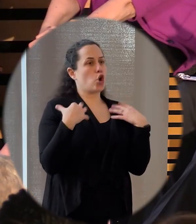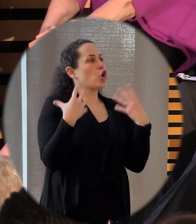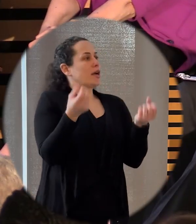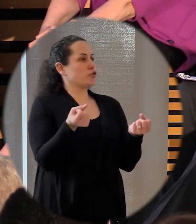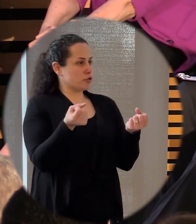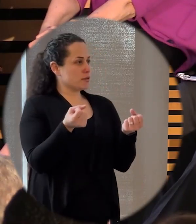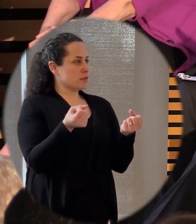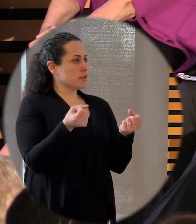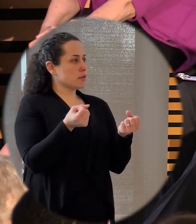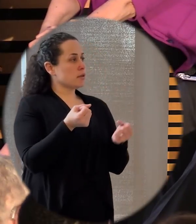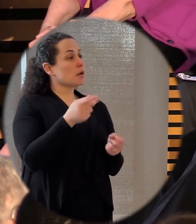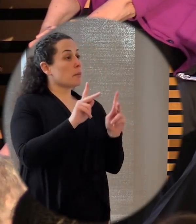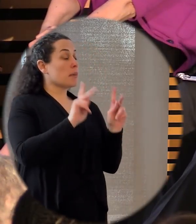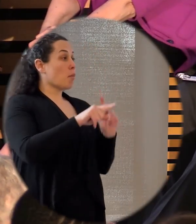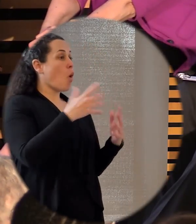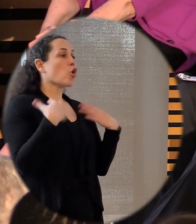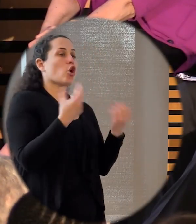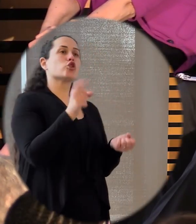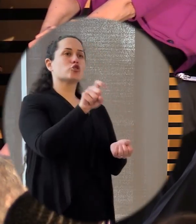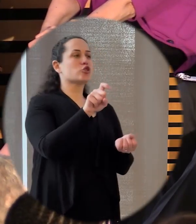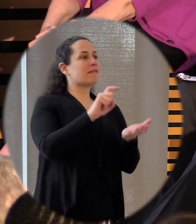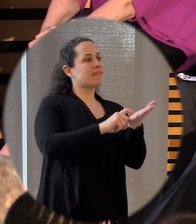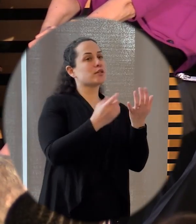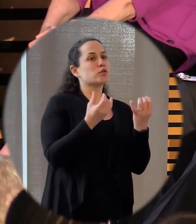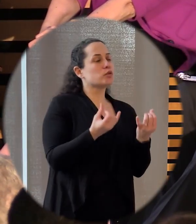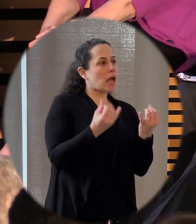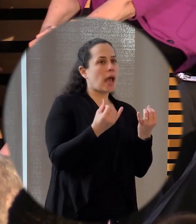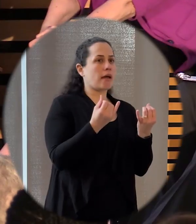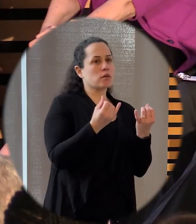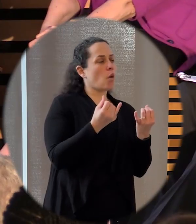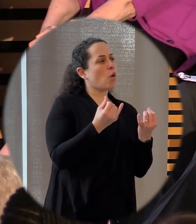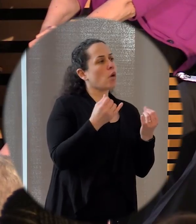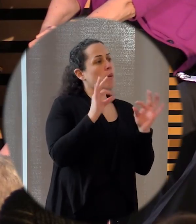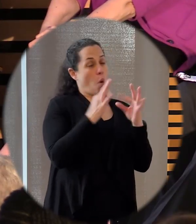courage to say oh we should fix this thing today. It's the courage to look at ourselves